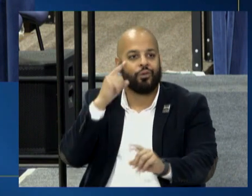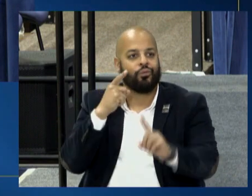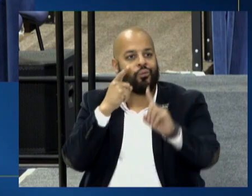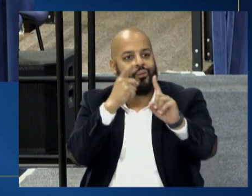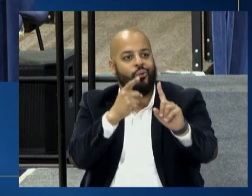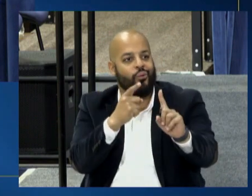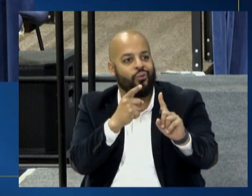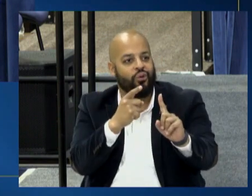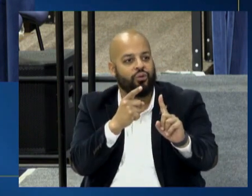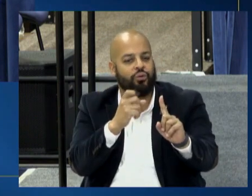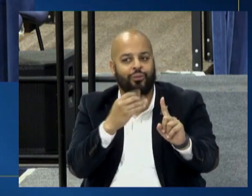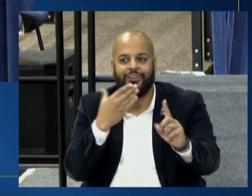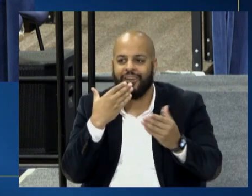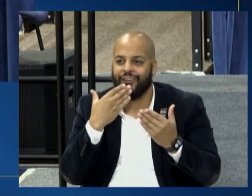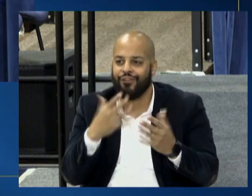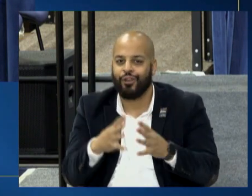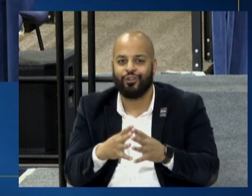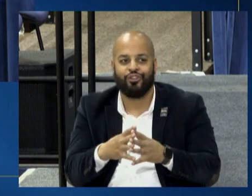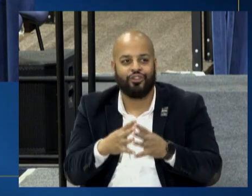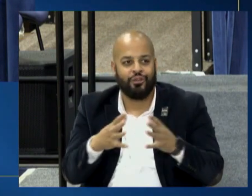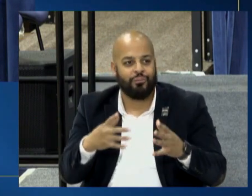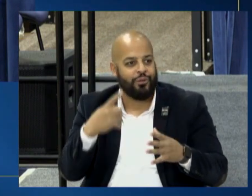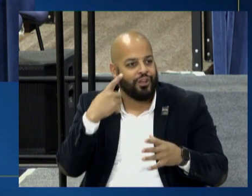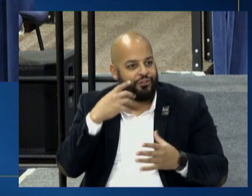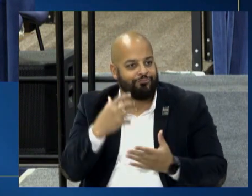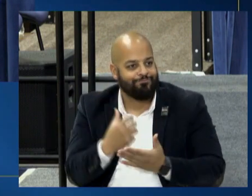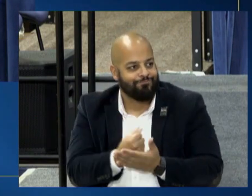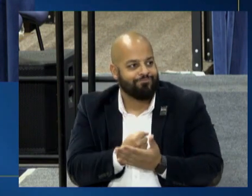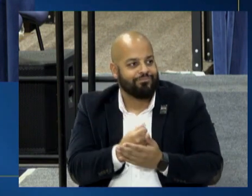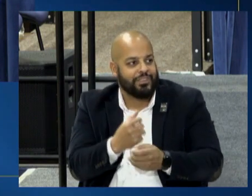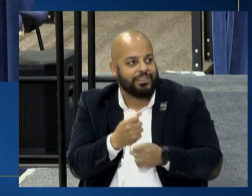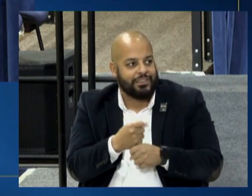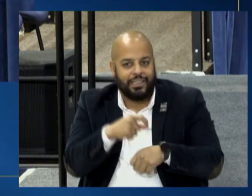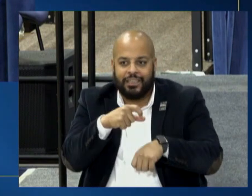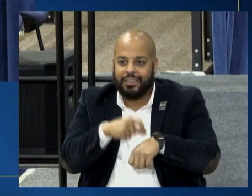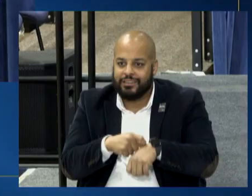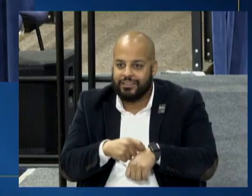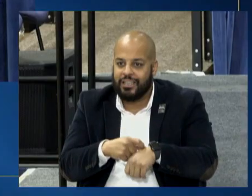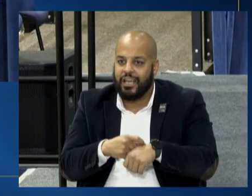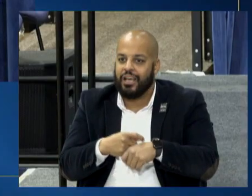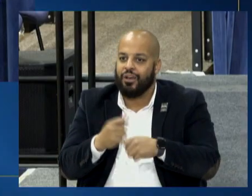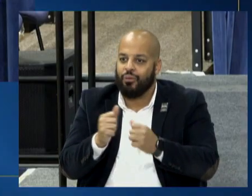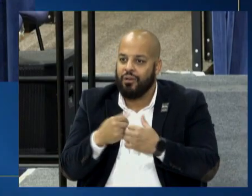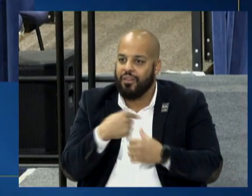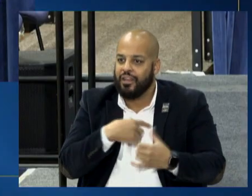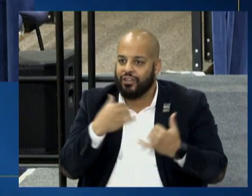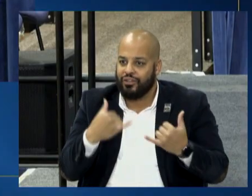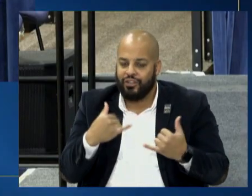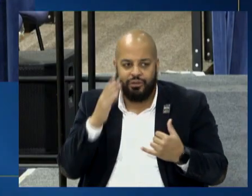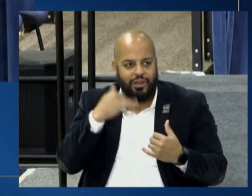much for, again, spending your time with us today. Have a great breakout session. From -- on behalf